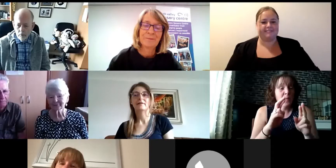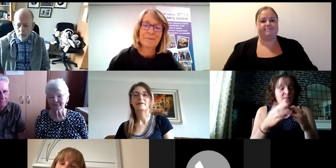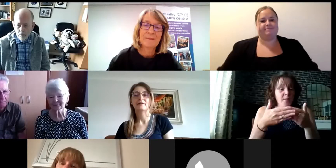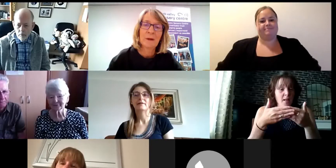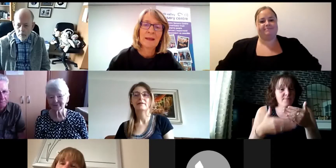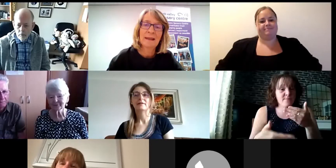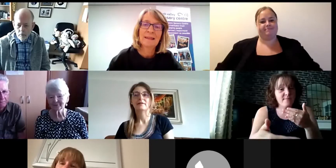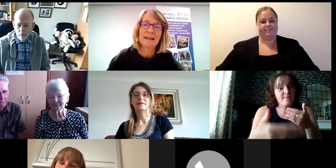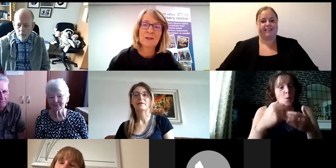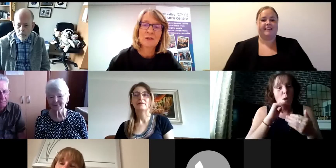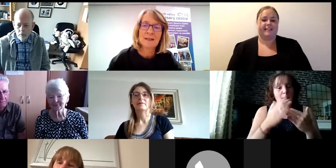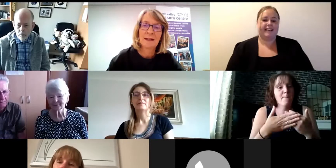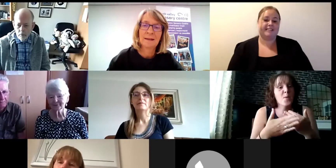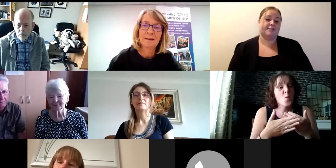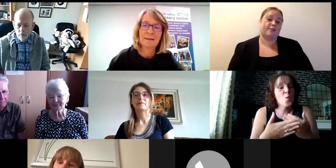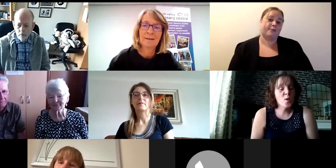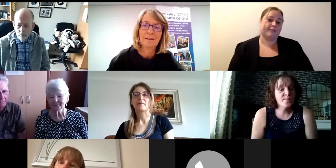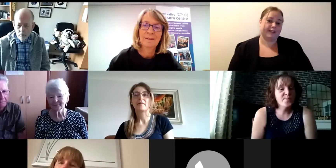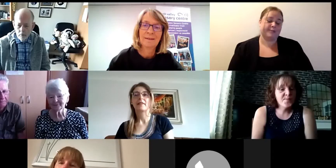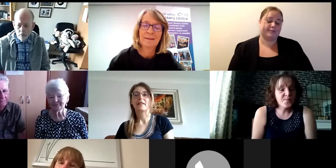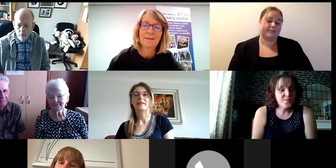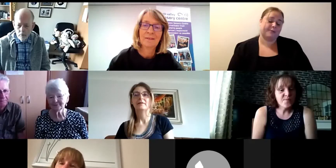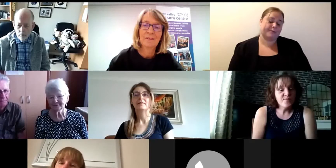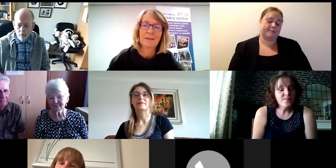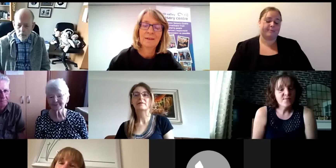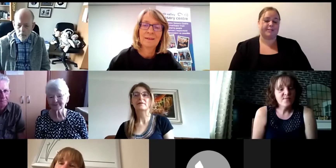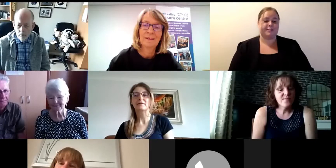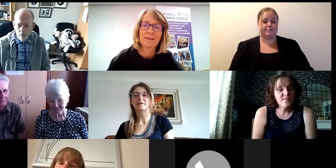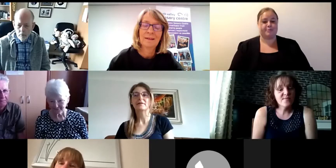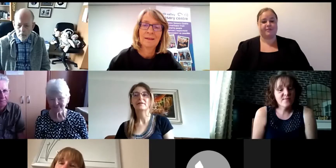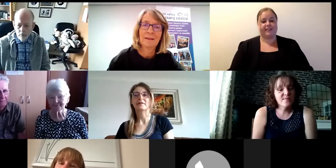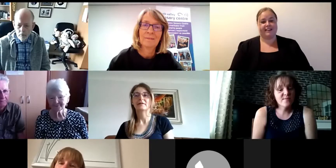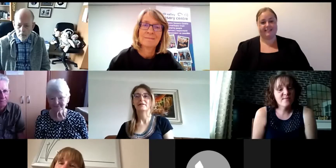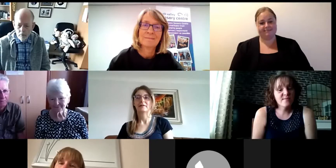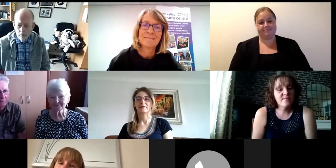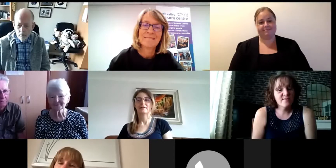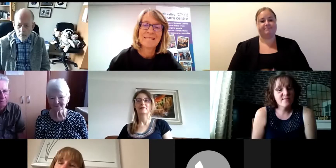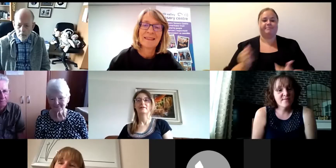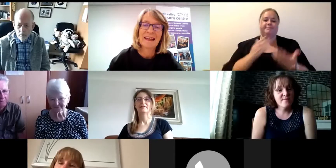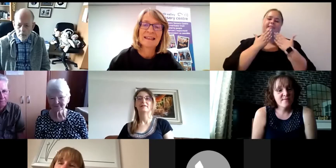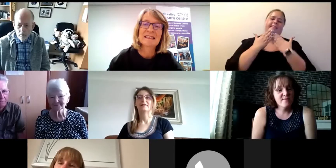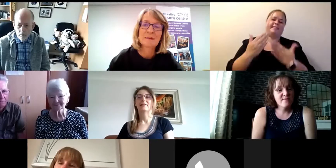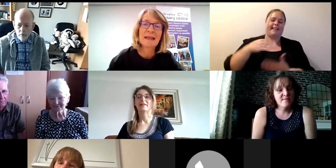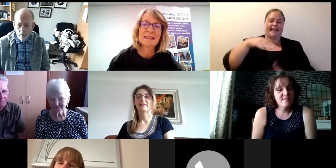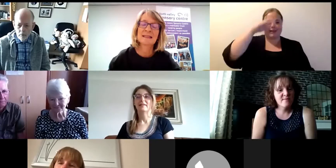So hopefully going forward we'll be able to do more of that.